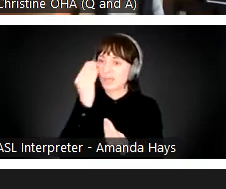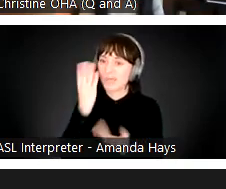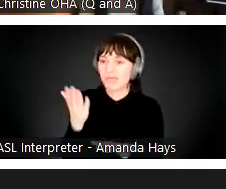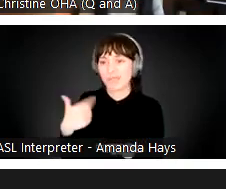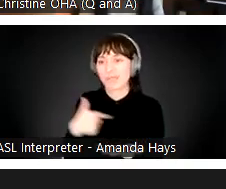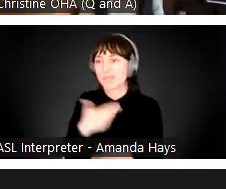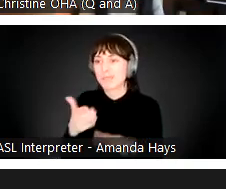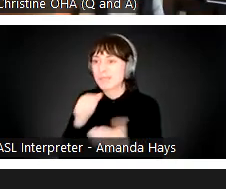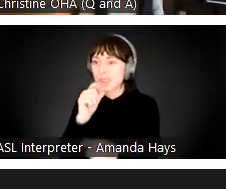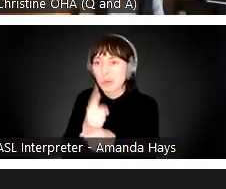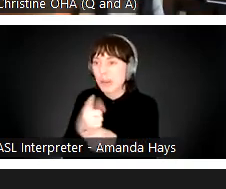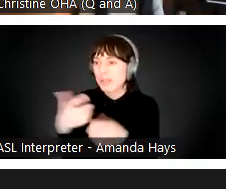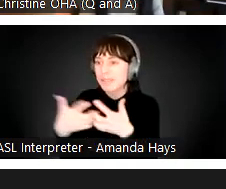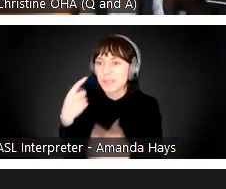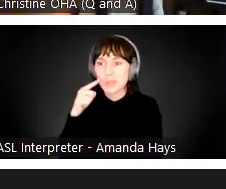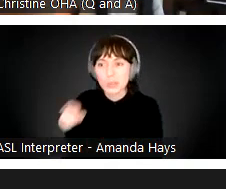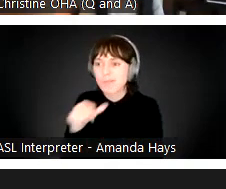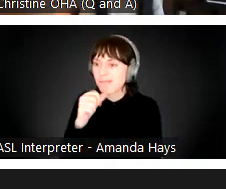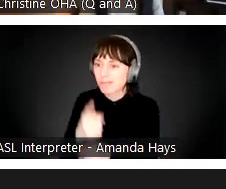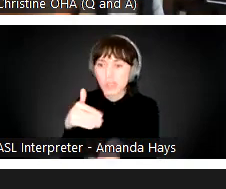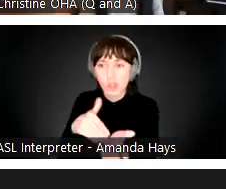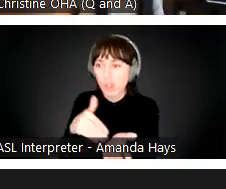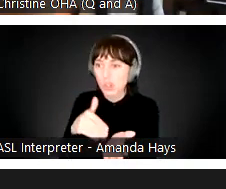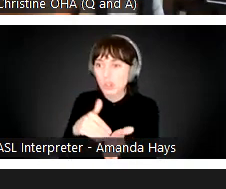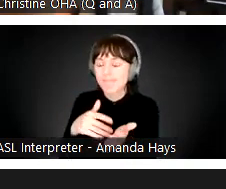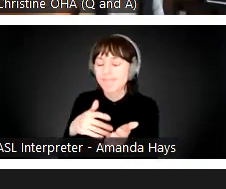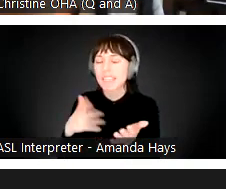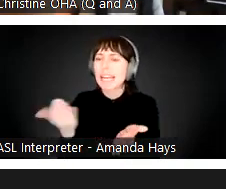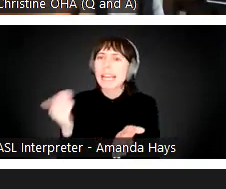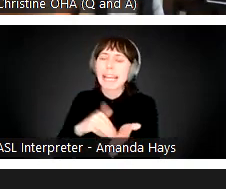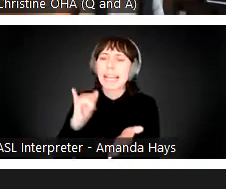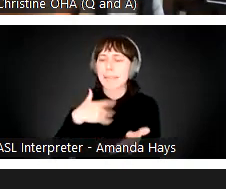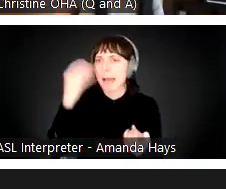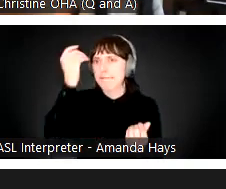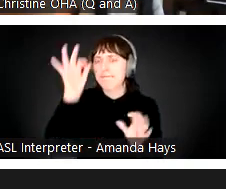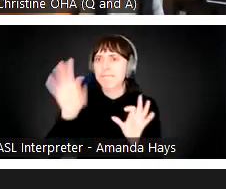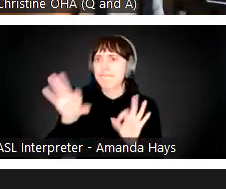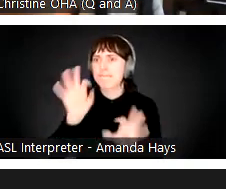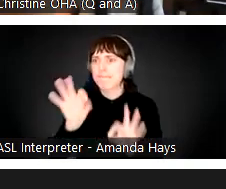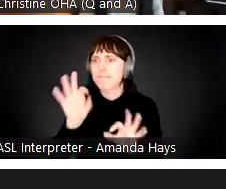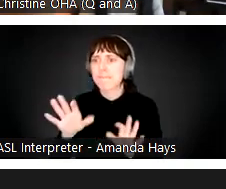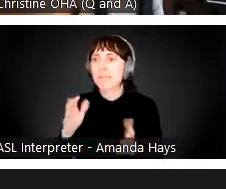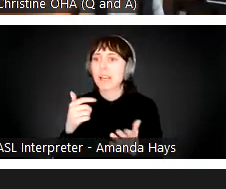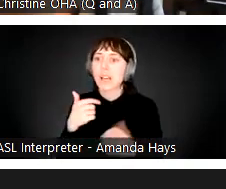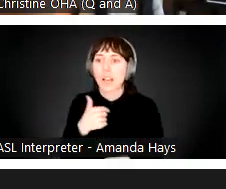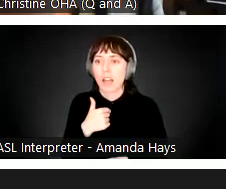life. But again, these are ideas that I come to rather than, I don't necessarily,